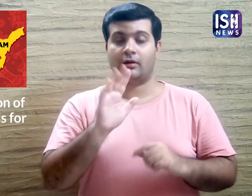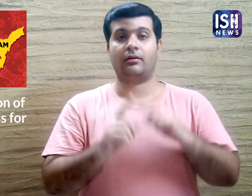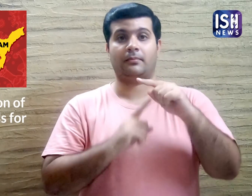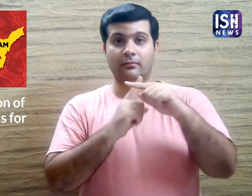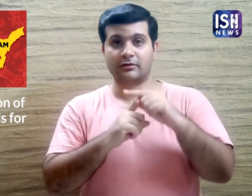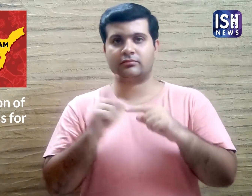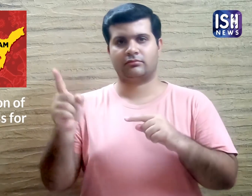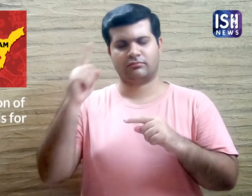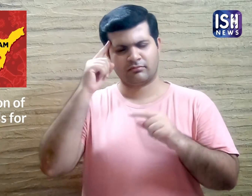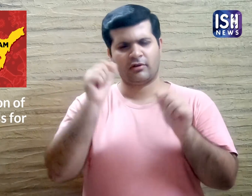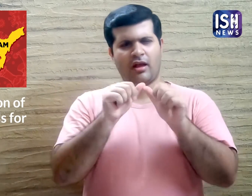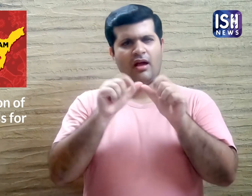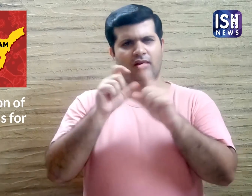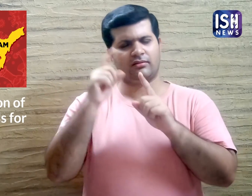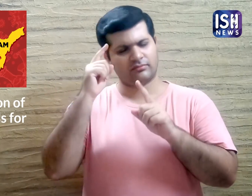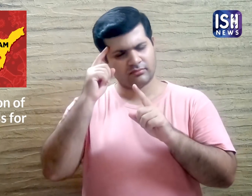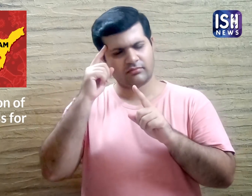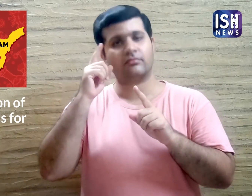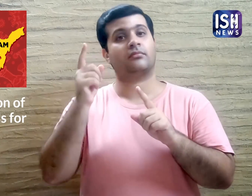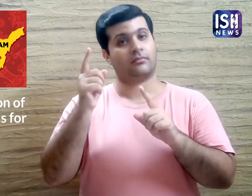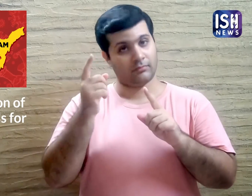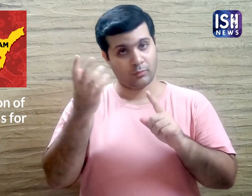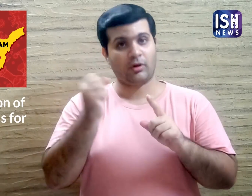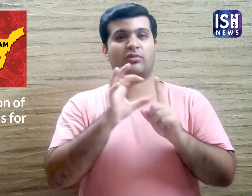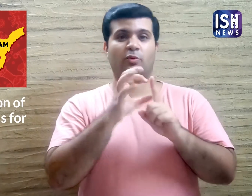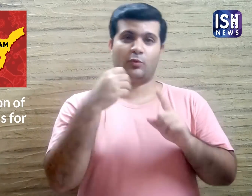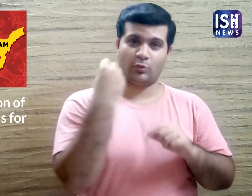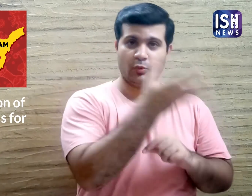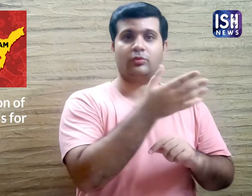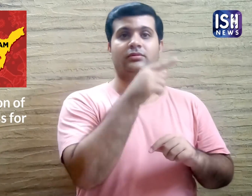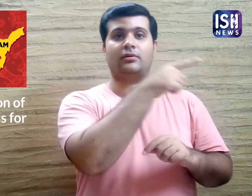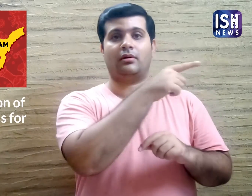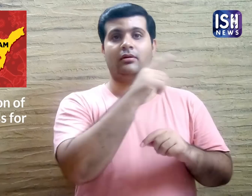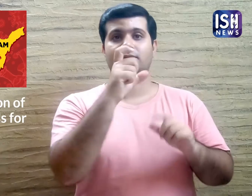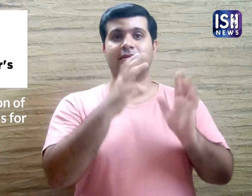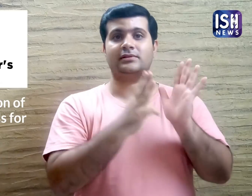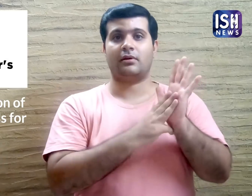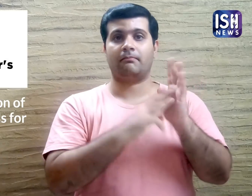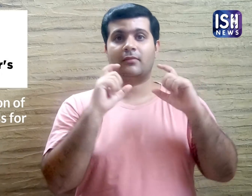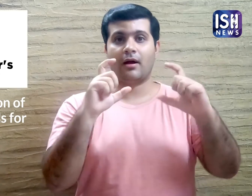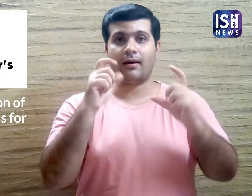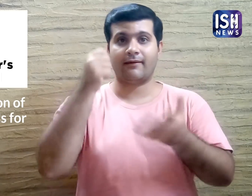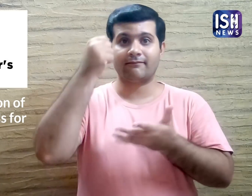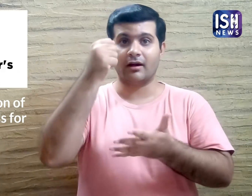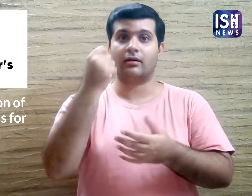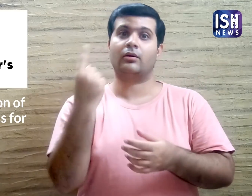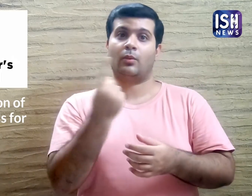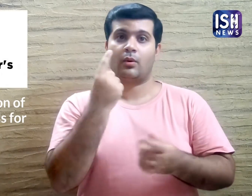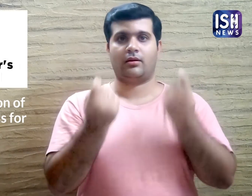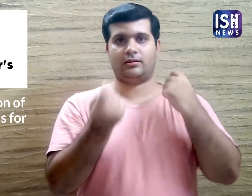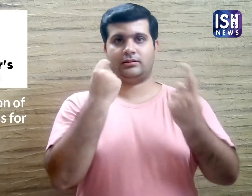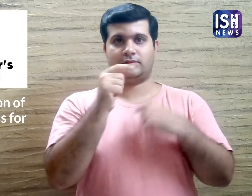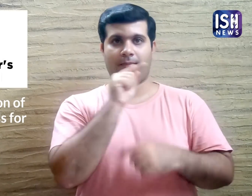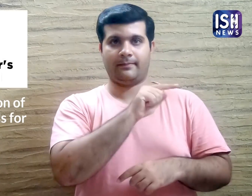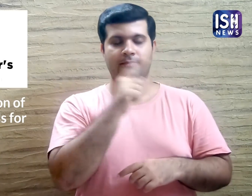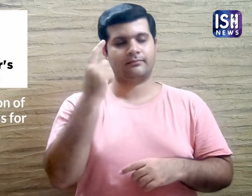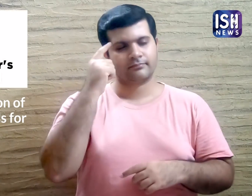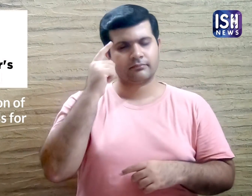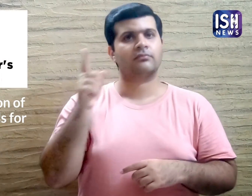The AAD also donated funds to the Chief Minister's Relief Fund of Assam.